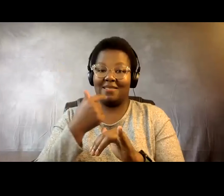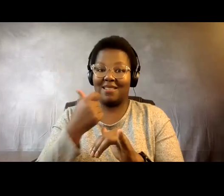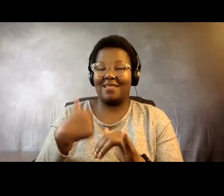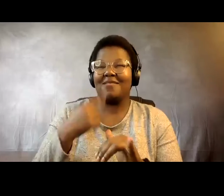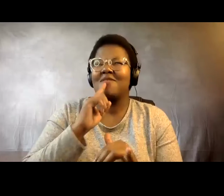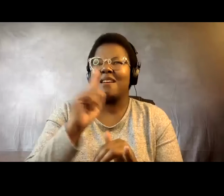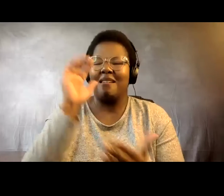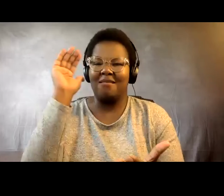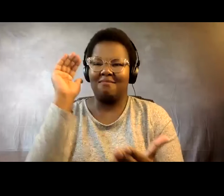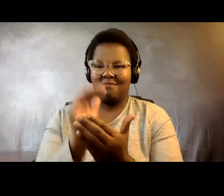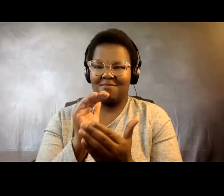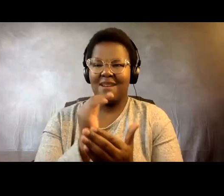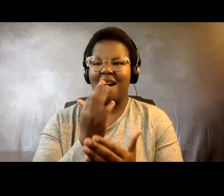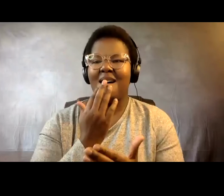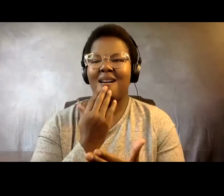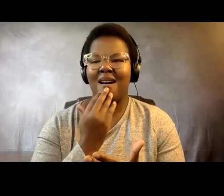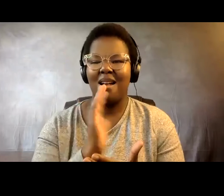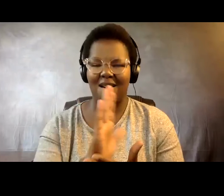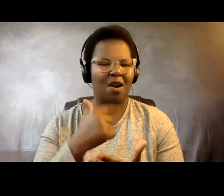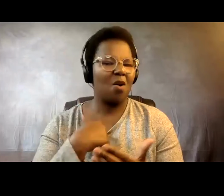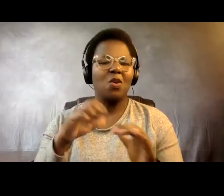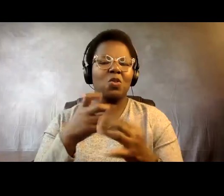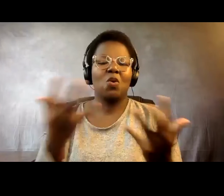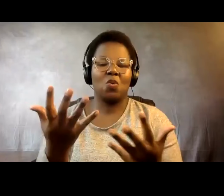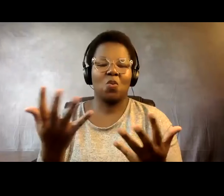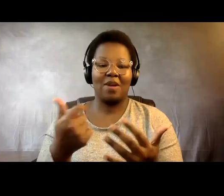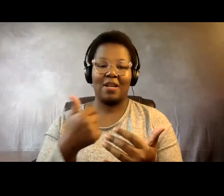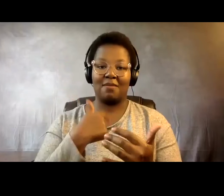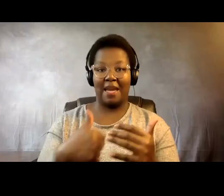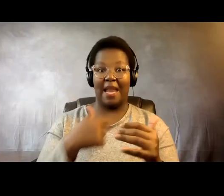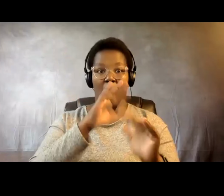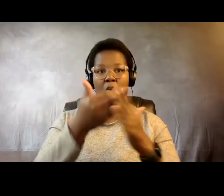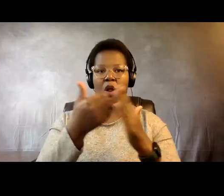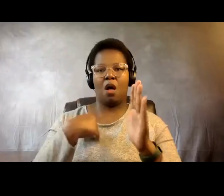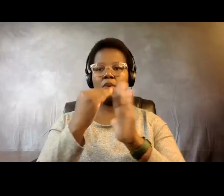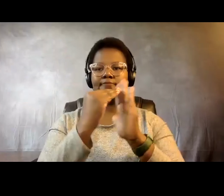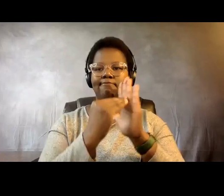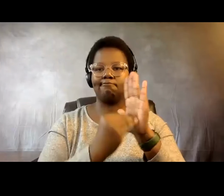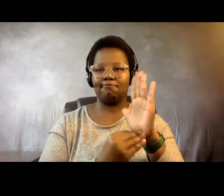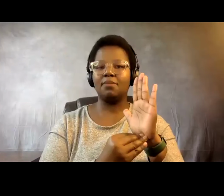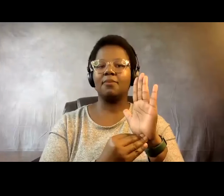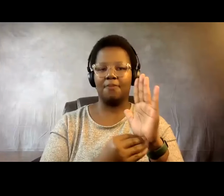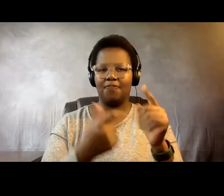less complex projects, I would document the color palette. So here I have a blue, purple, and a lot